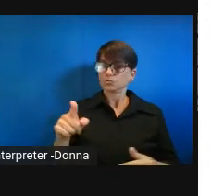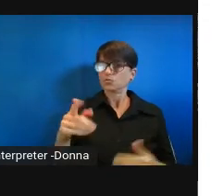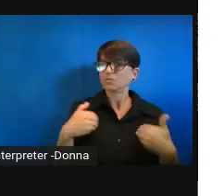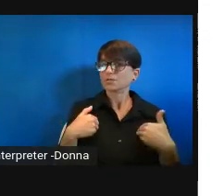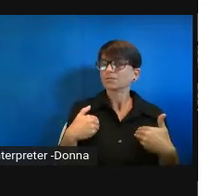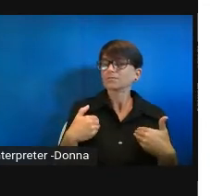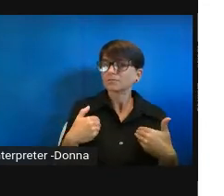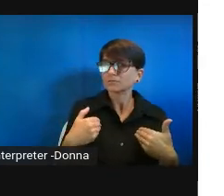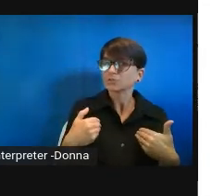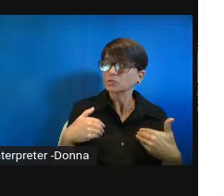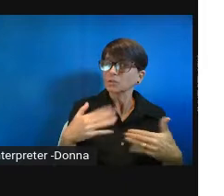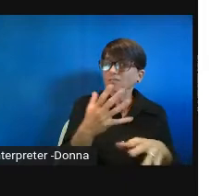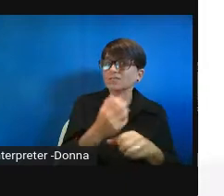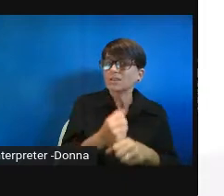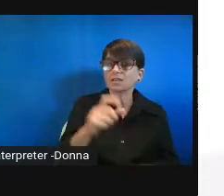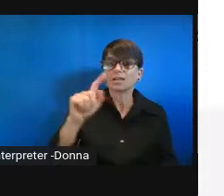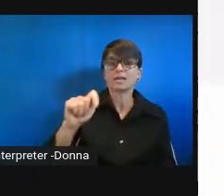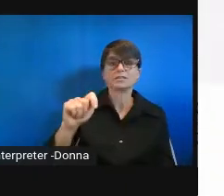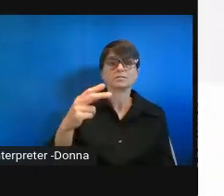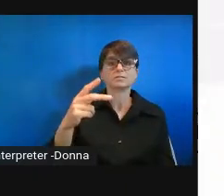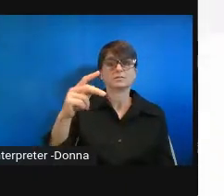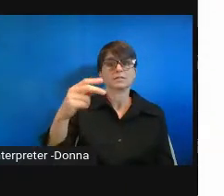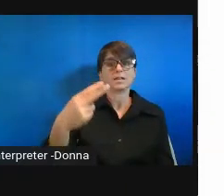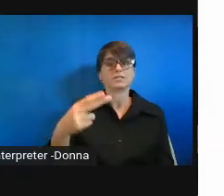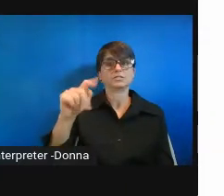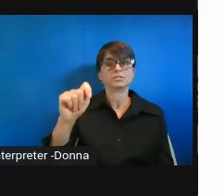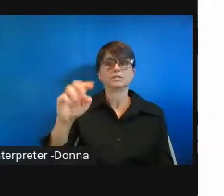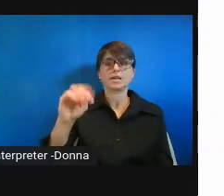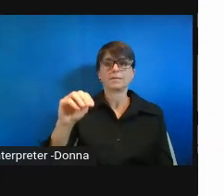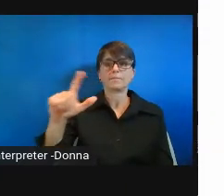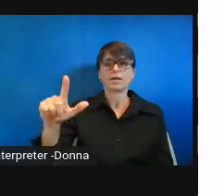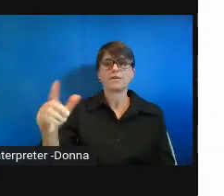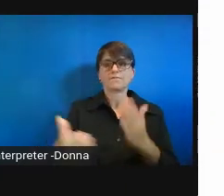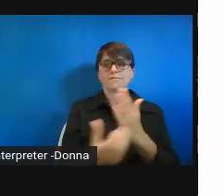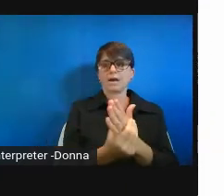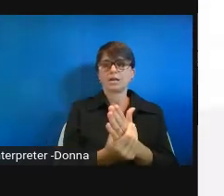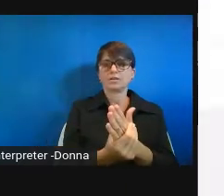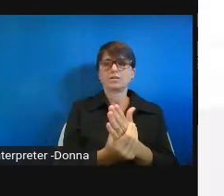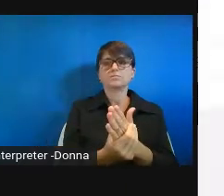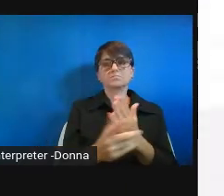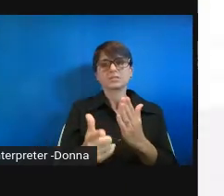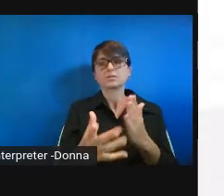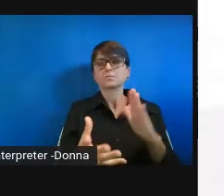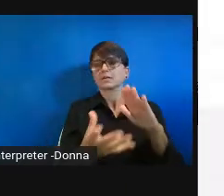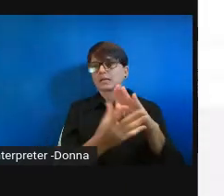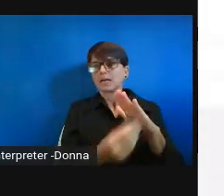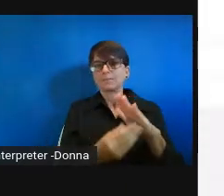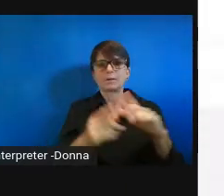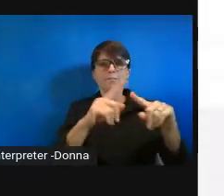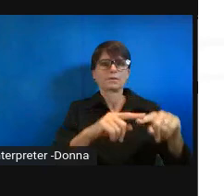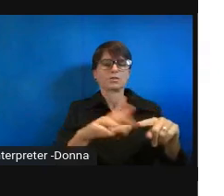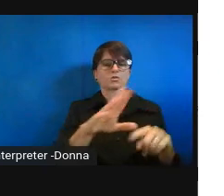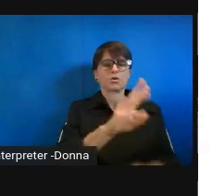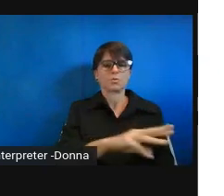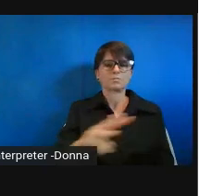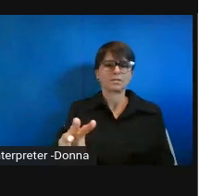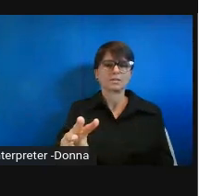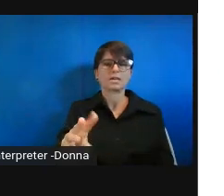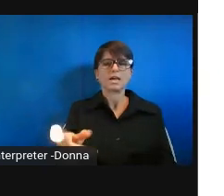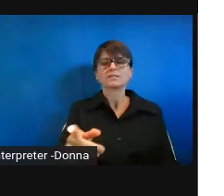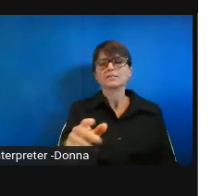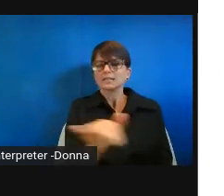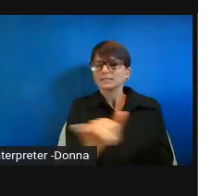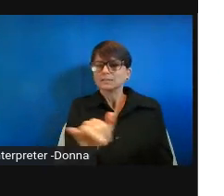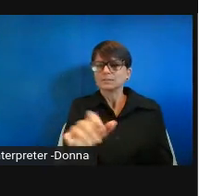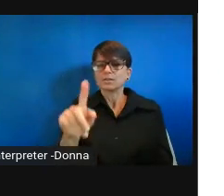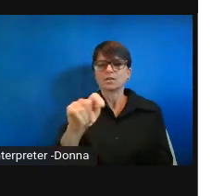All tools provide form to be filled in and generated at HTML file.